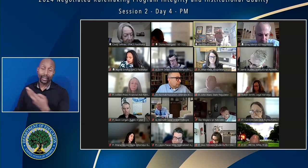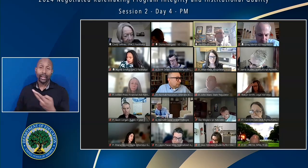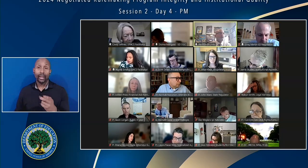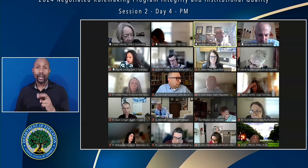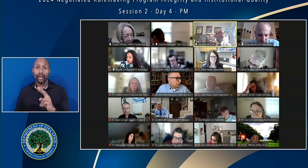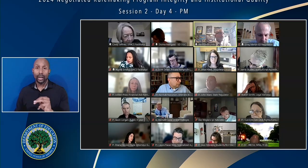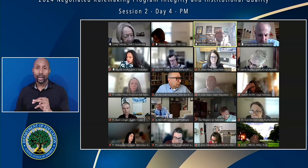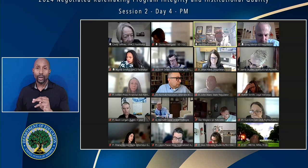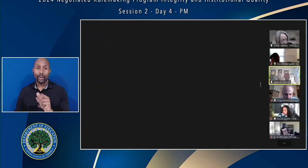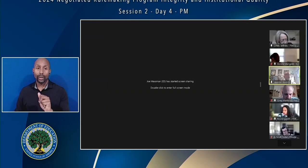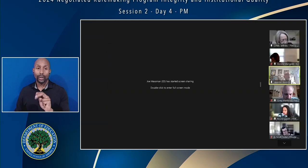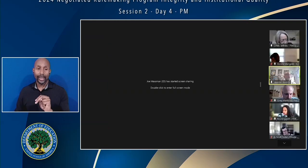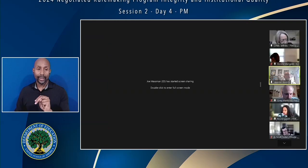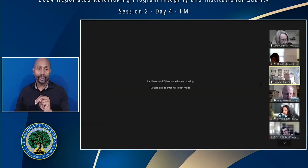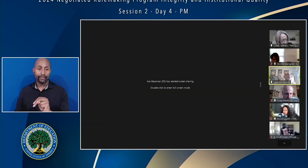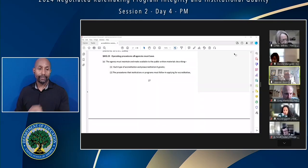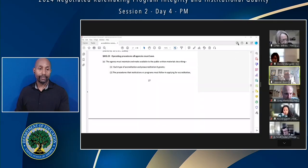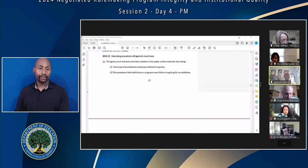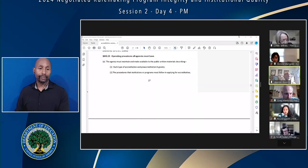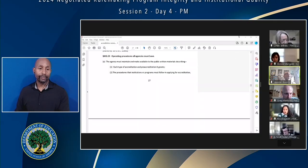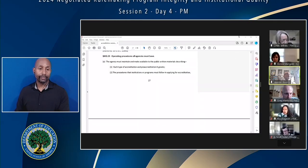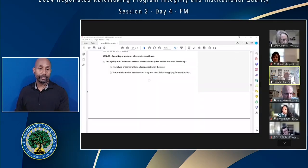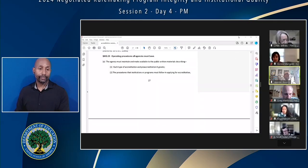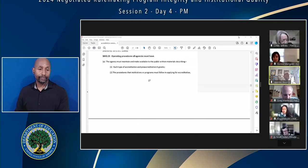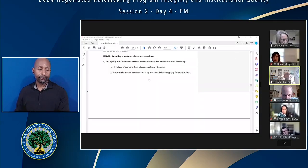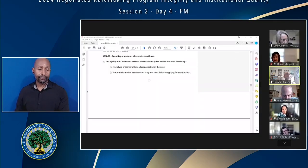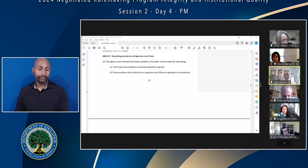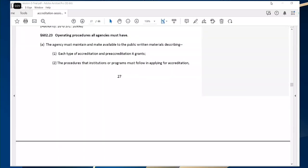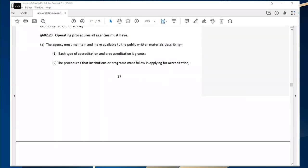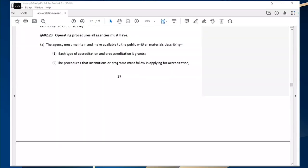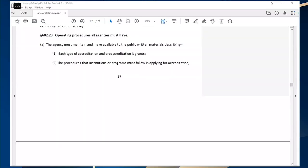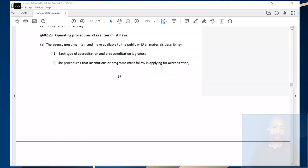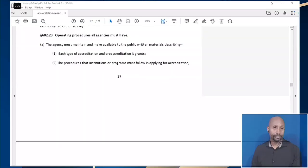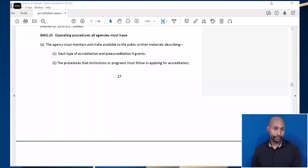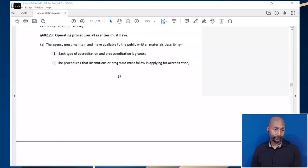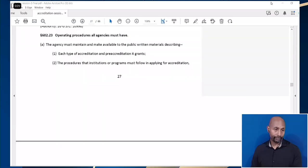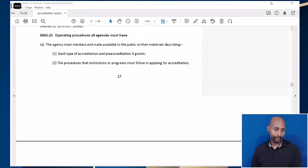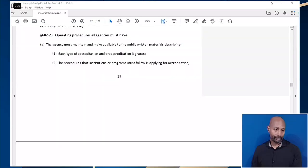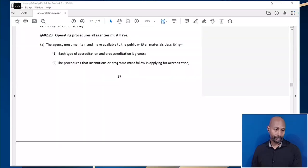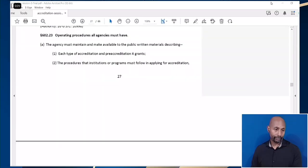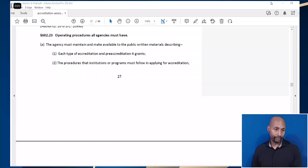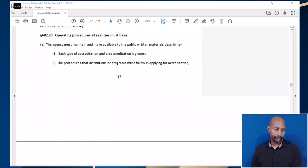Thank you. Most of the changes here in